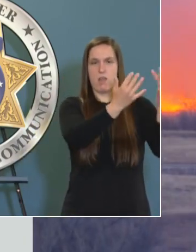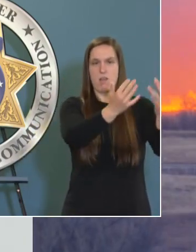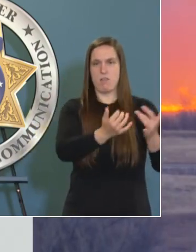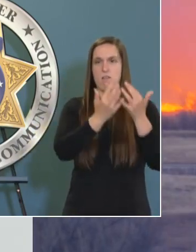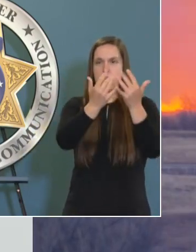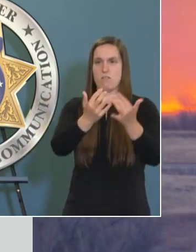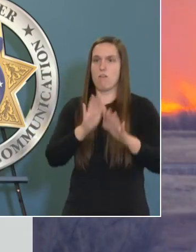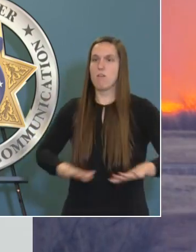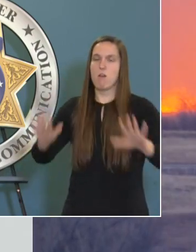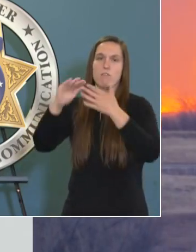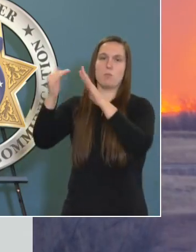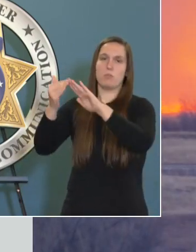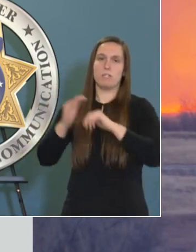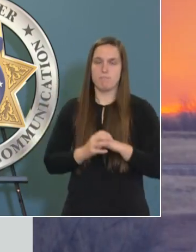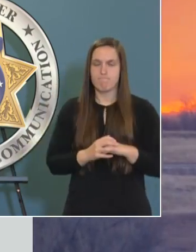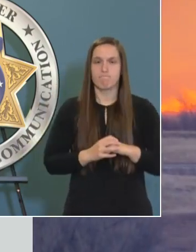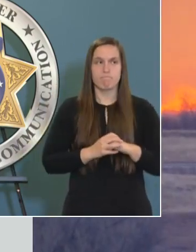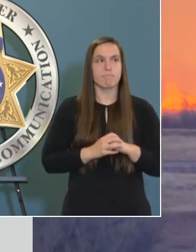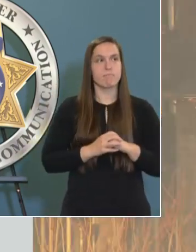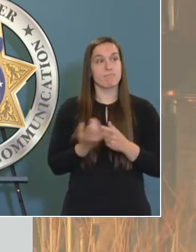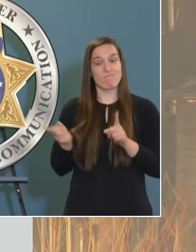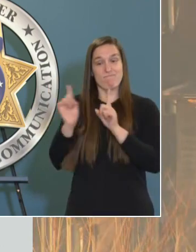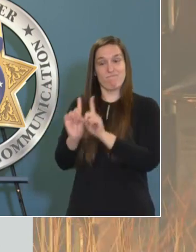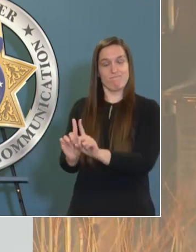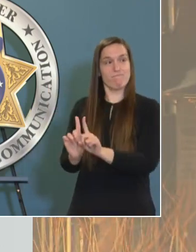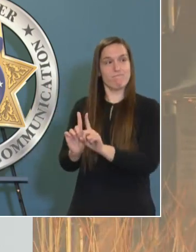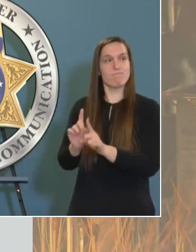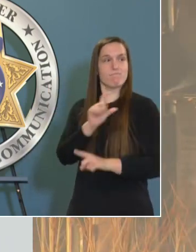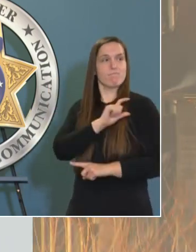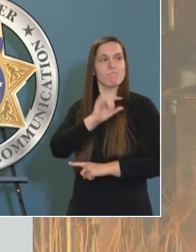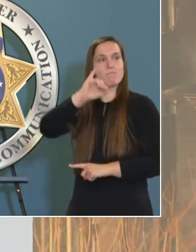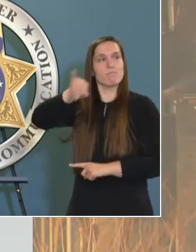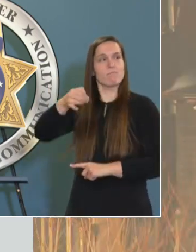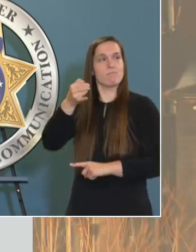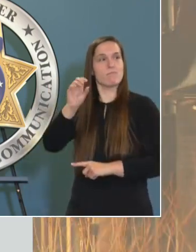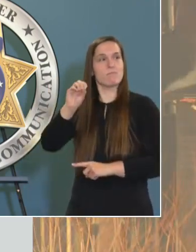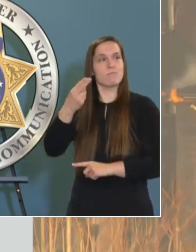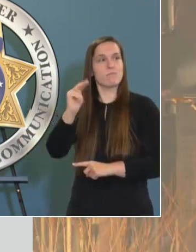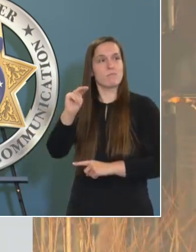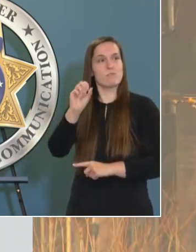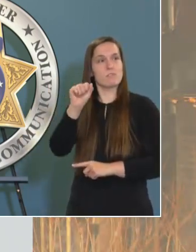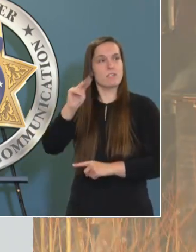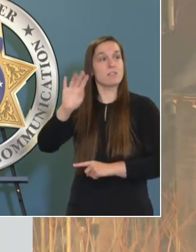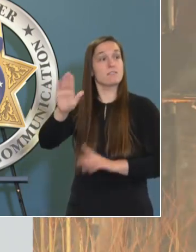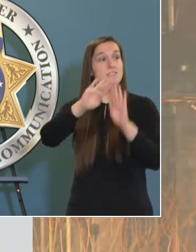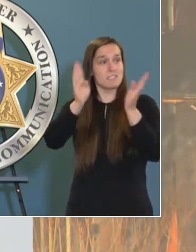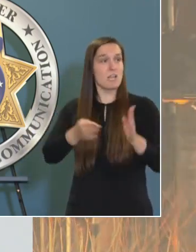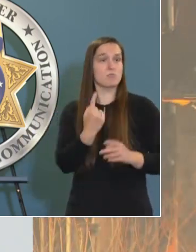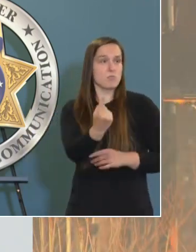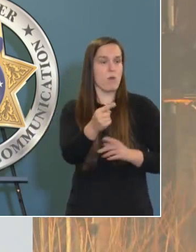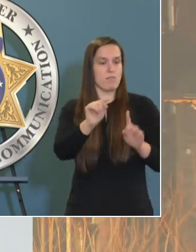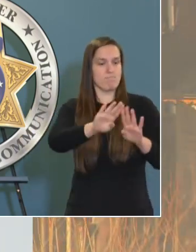FLAMES JUMPING, AND I REALIZED AND WAS TOLD DIFFERENT HOUSES WERE GOING UP THROUGHOUT THE